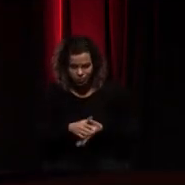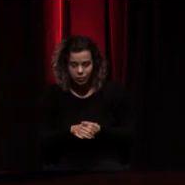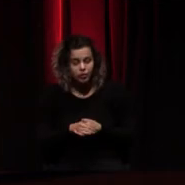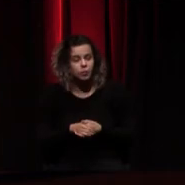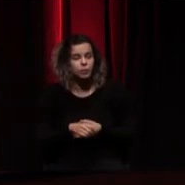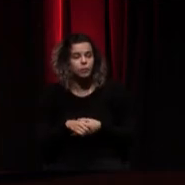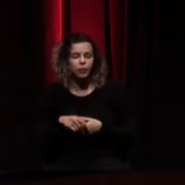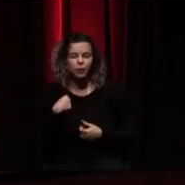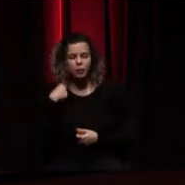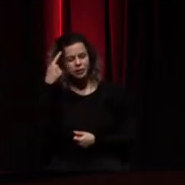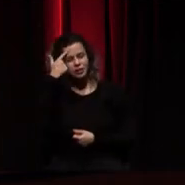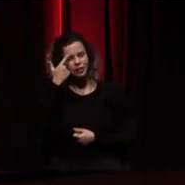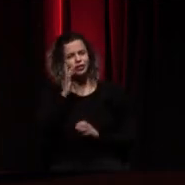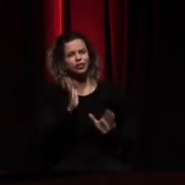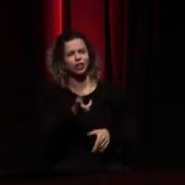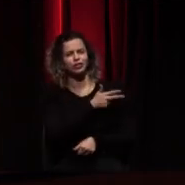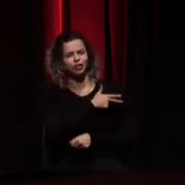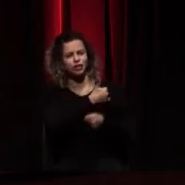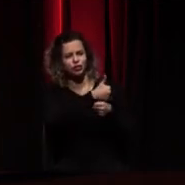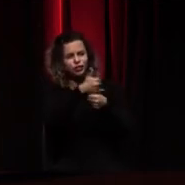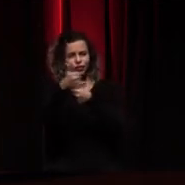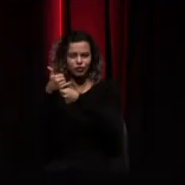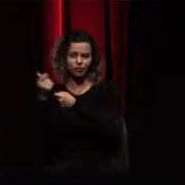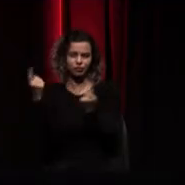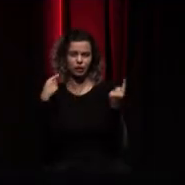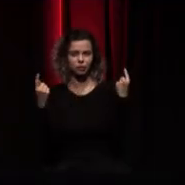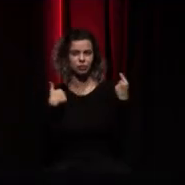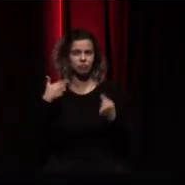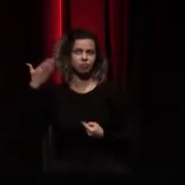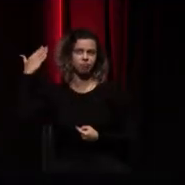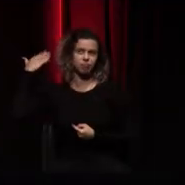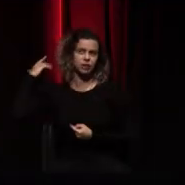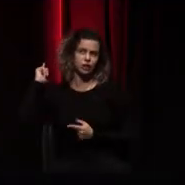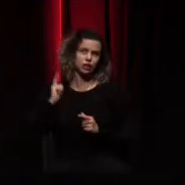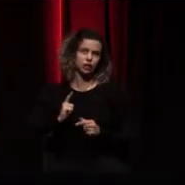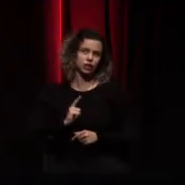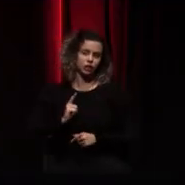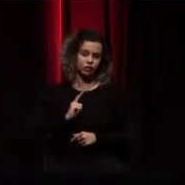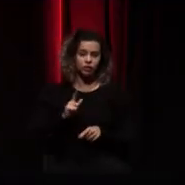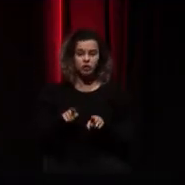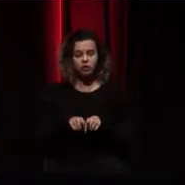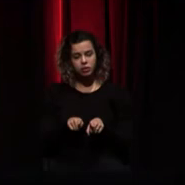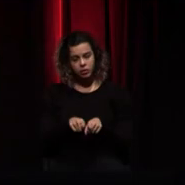of the bosses I had, and how also those organs